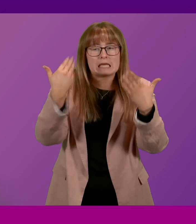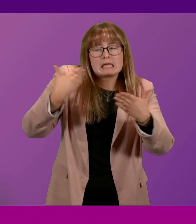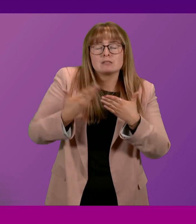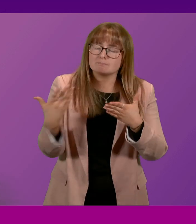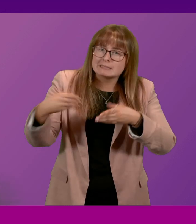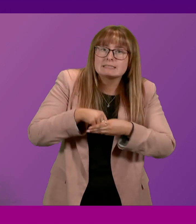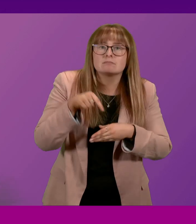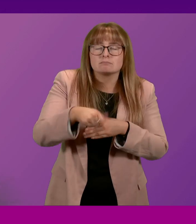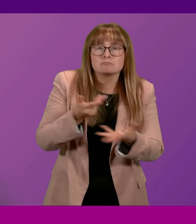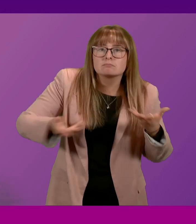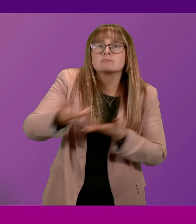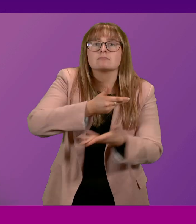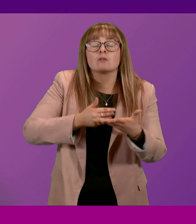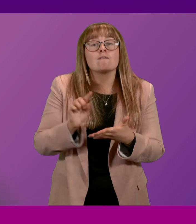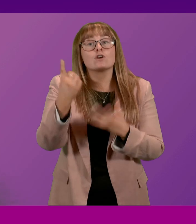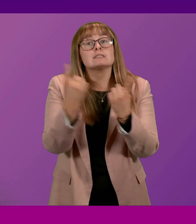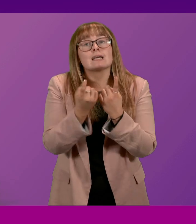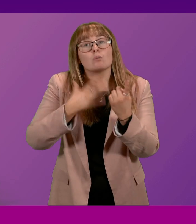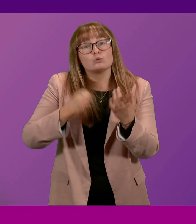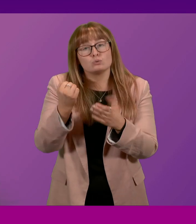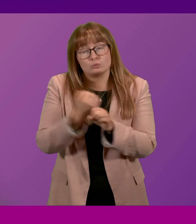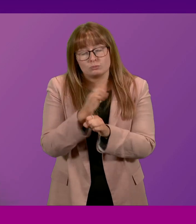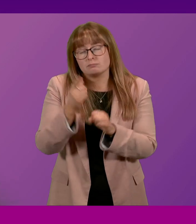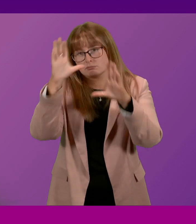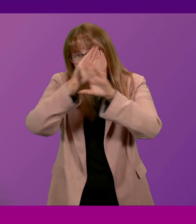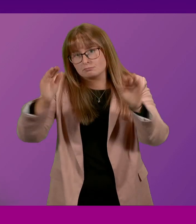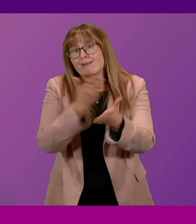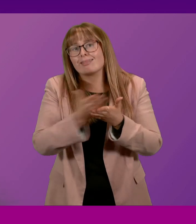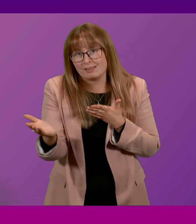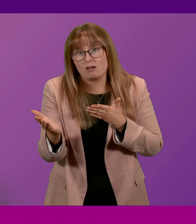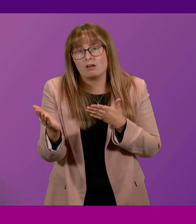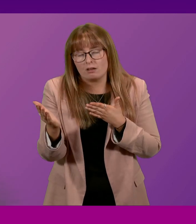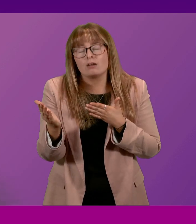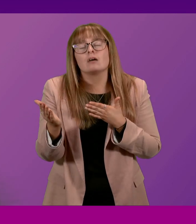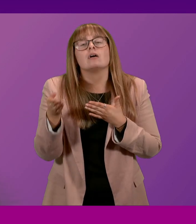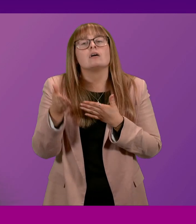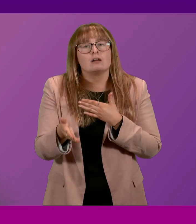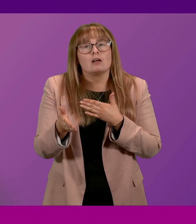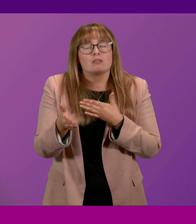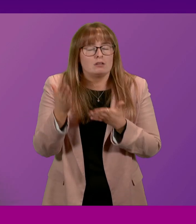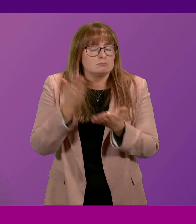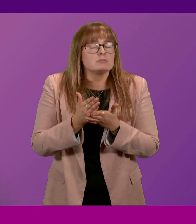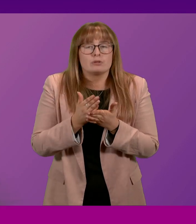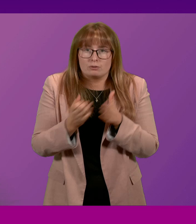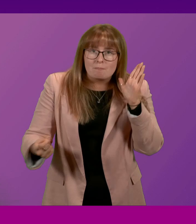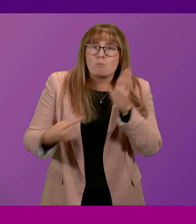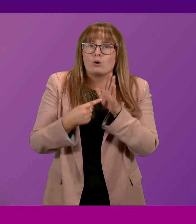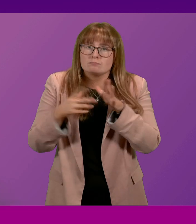First, I make it clear that the greatest importance is attached to ensuring the